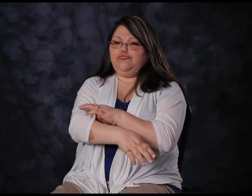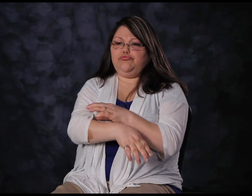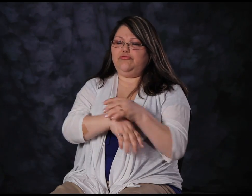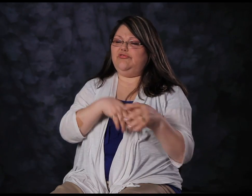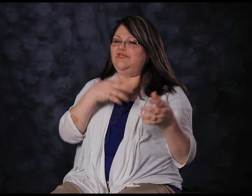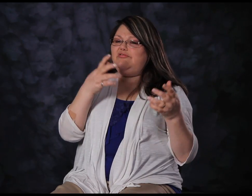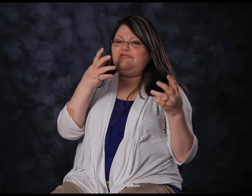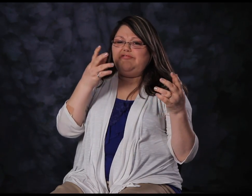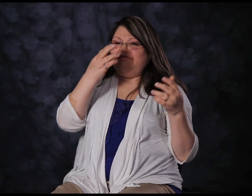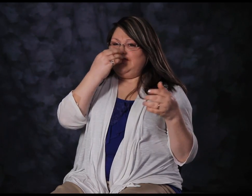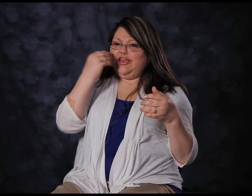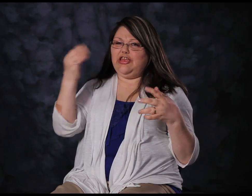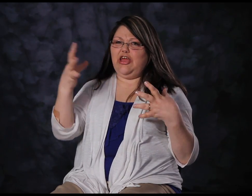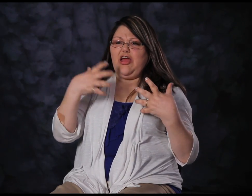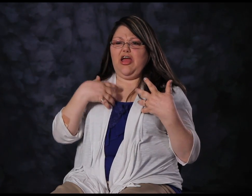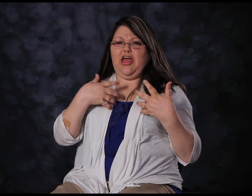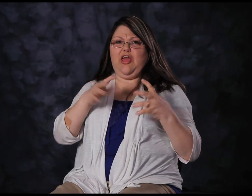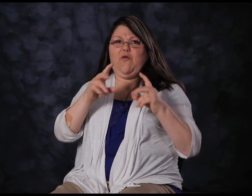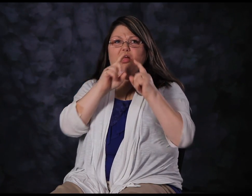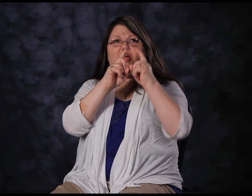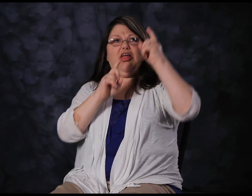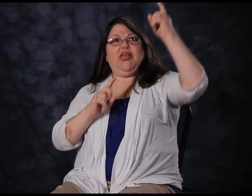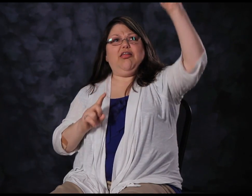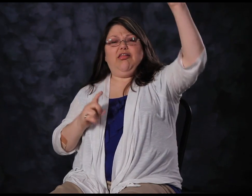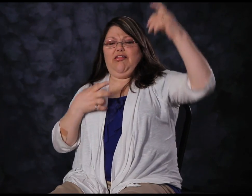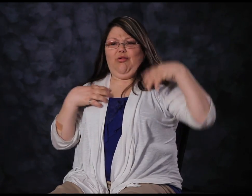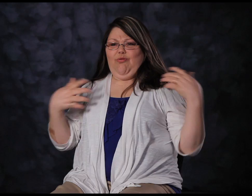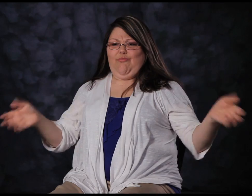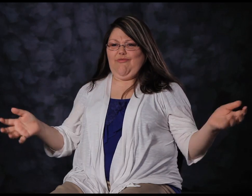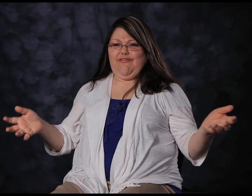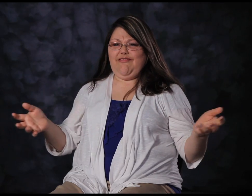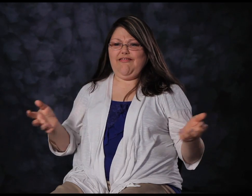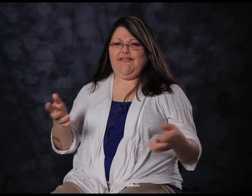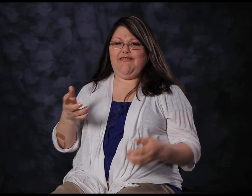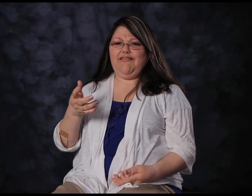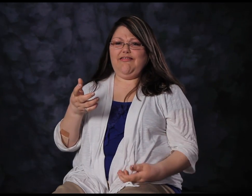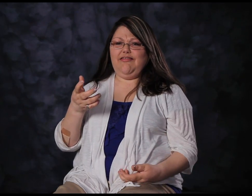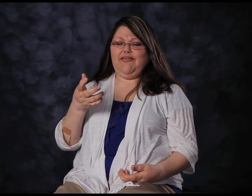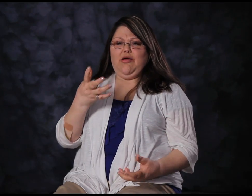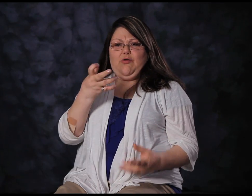And I felt like “I don’t want to be on this earth without her”